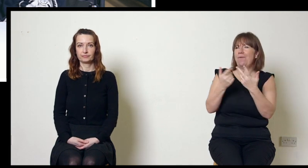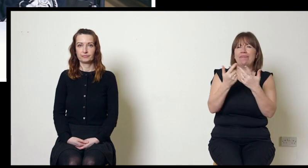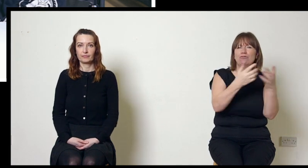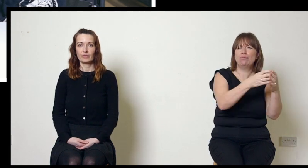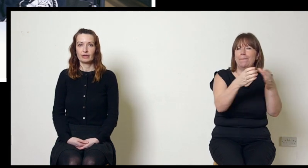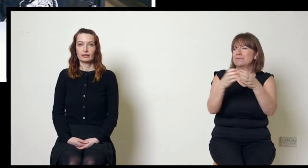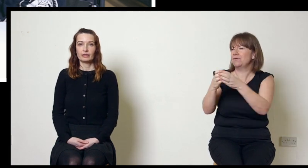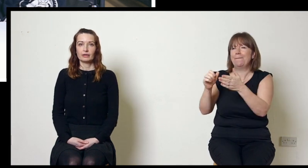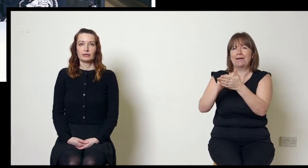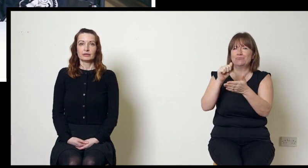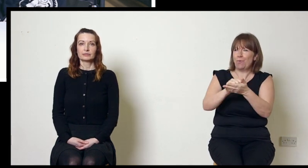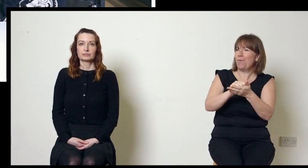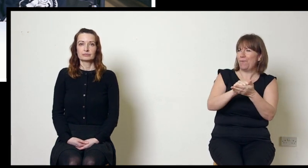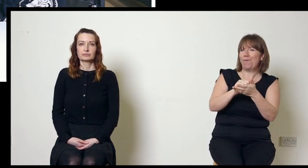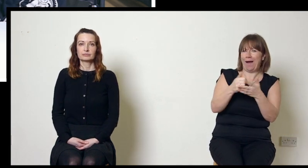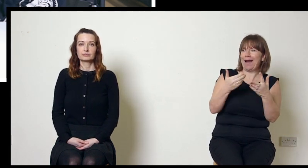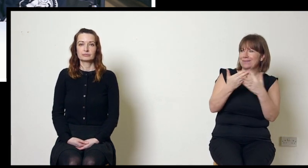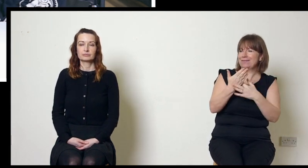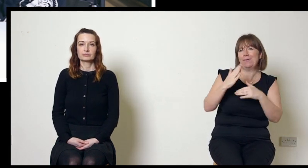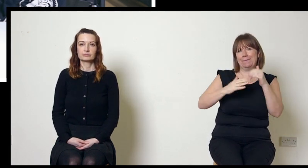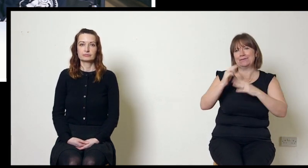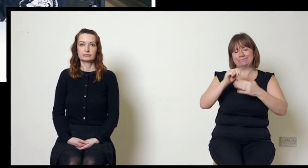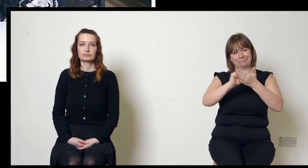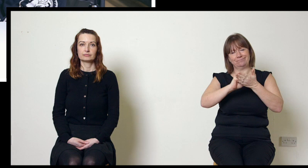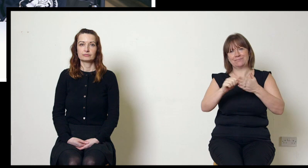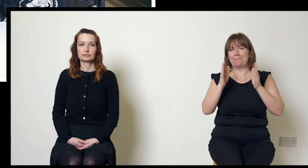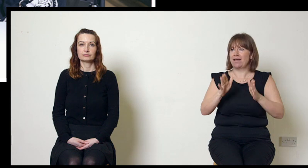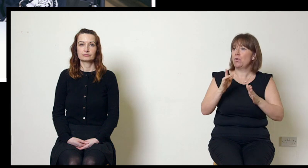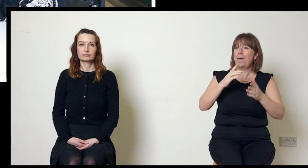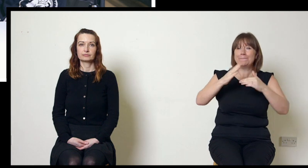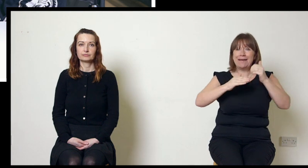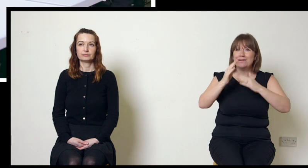So, that actually when we all building that trust that people know that they can trust those activities as well.